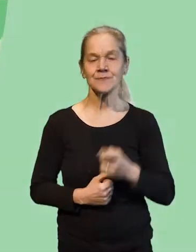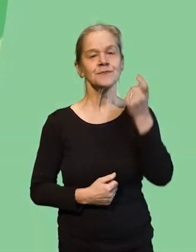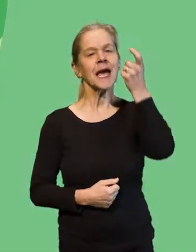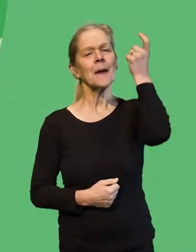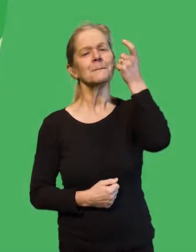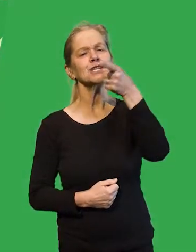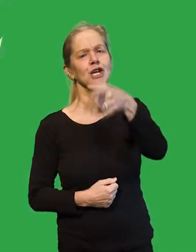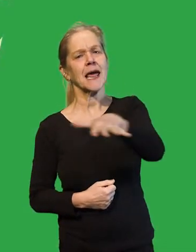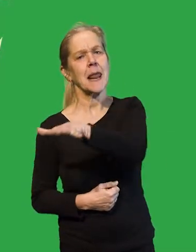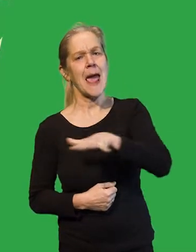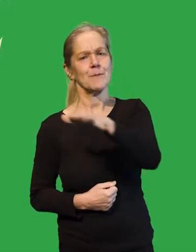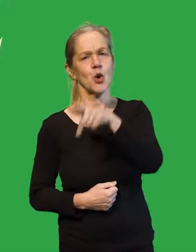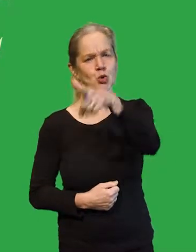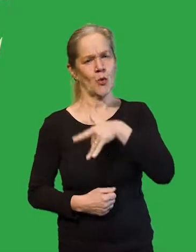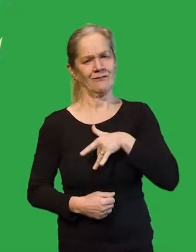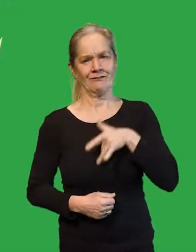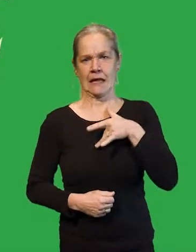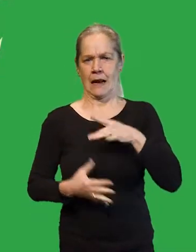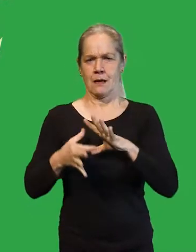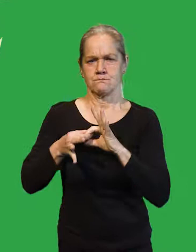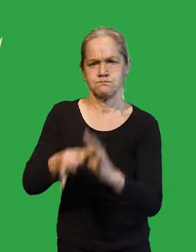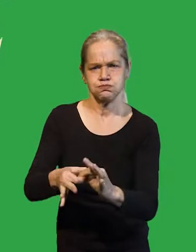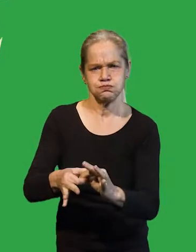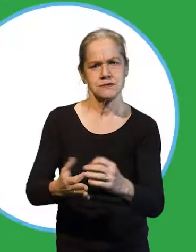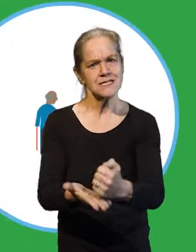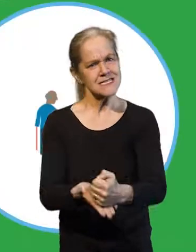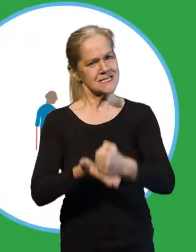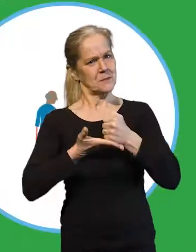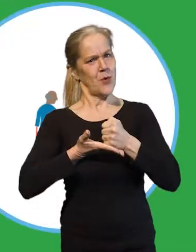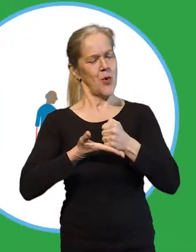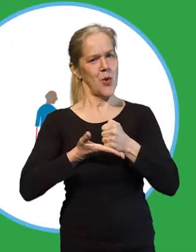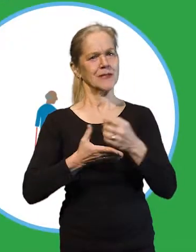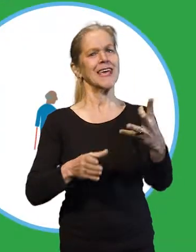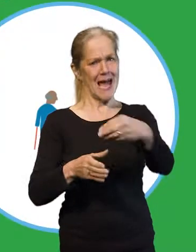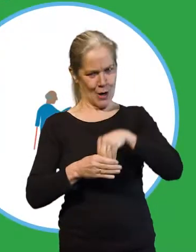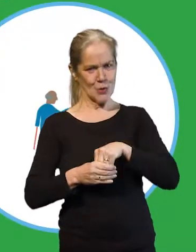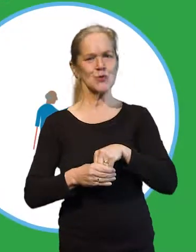Imagine a neighbourhood where you felt a sense of belonging, supported and included.